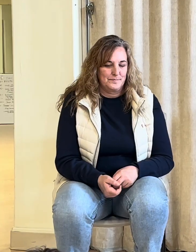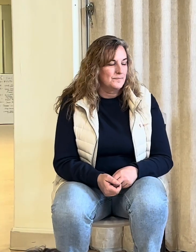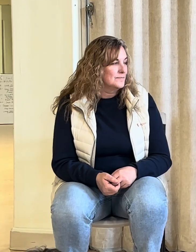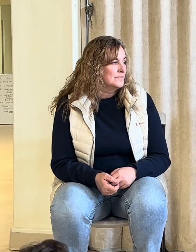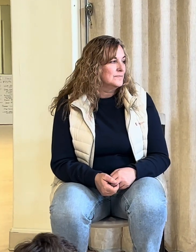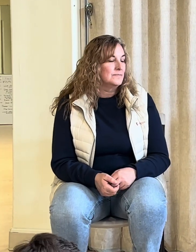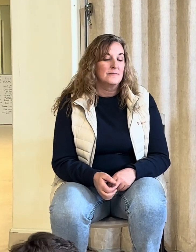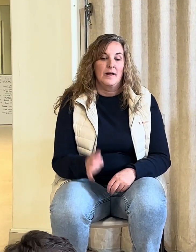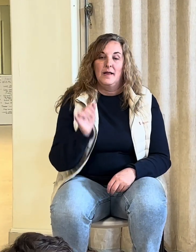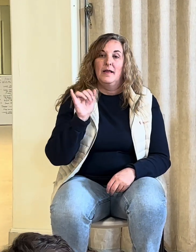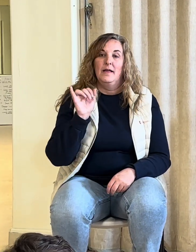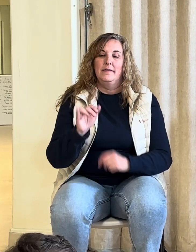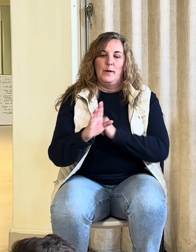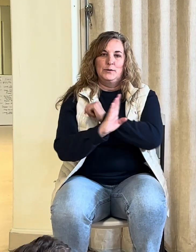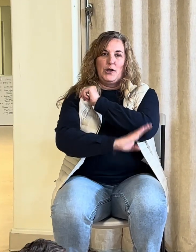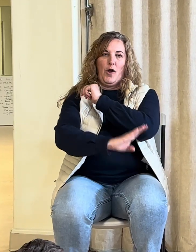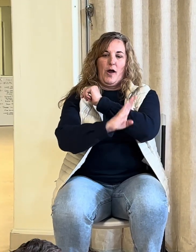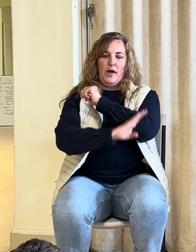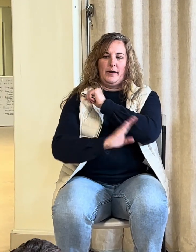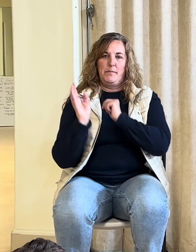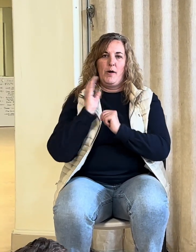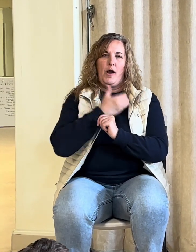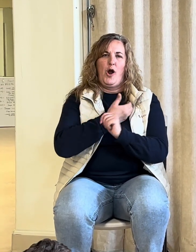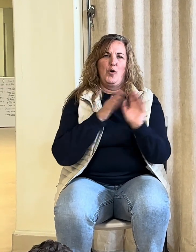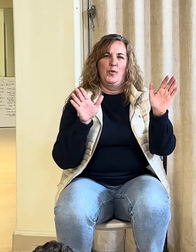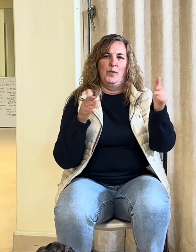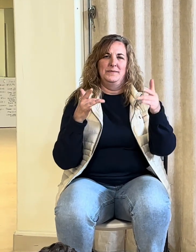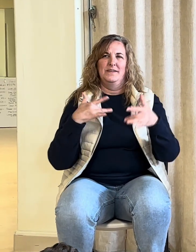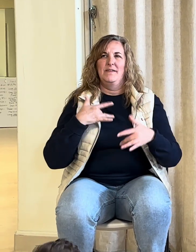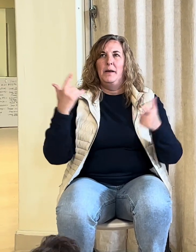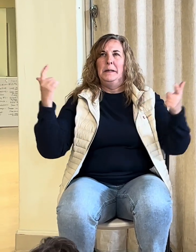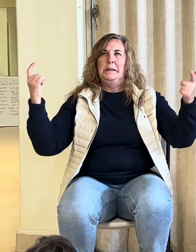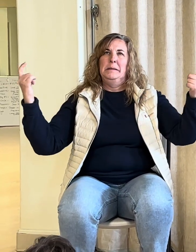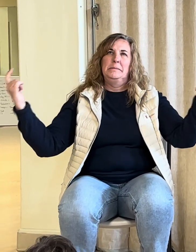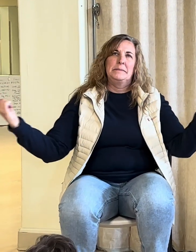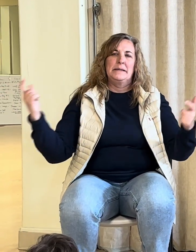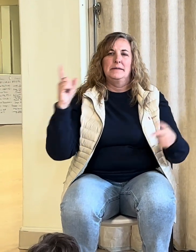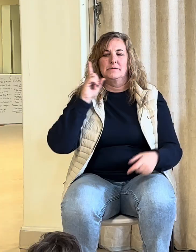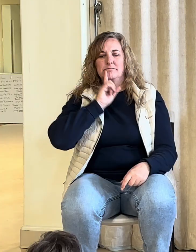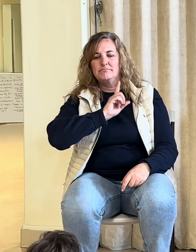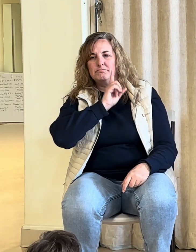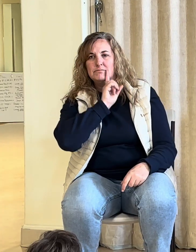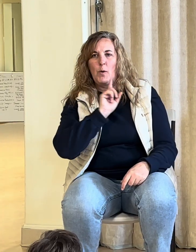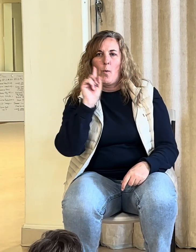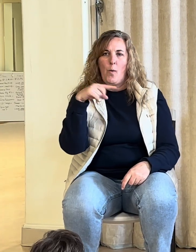That was the Autumn our rooms felt too big and lonely with only us in them